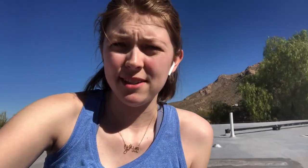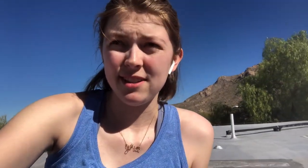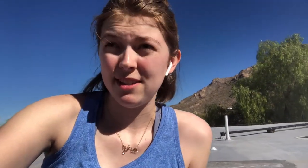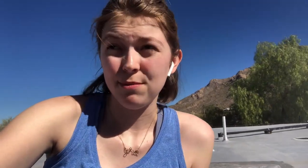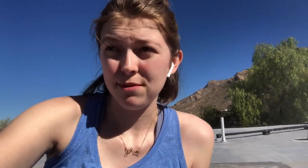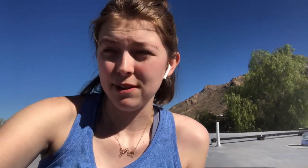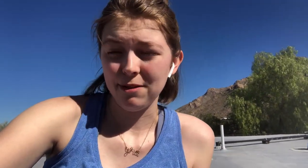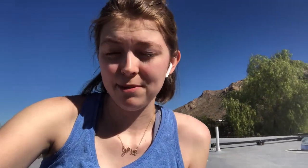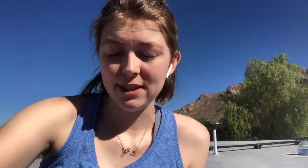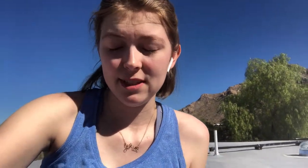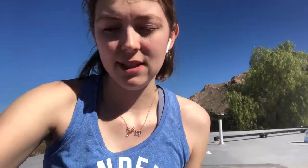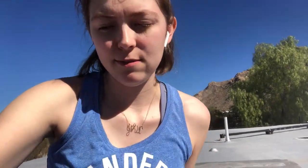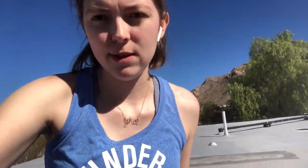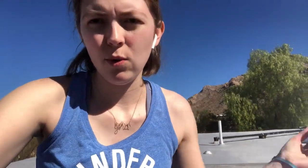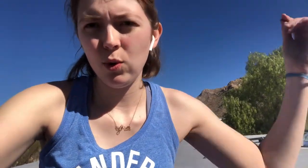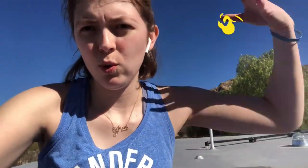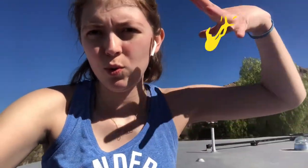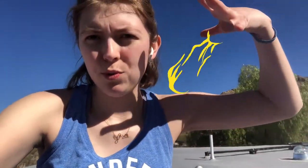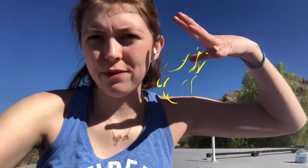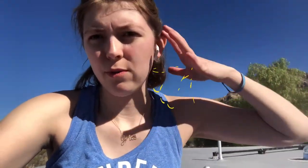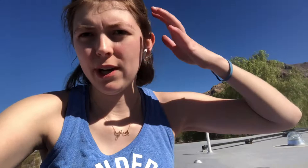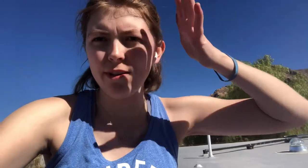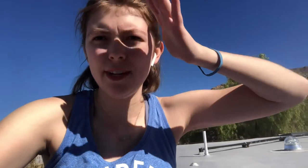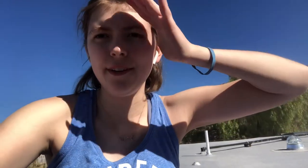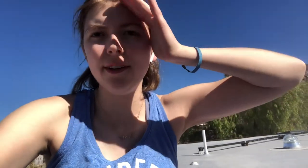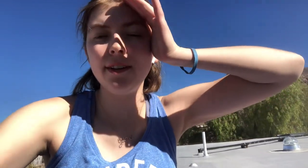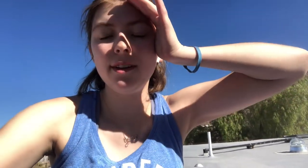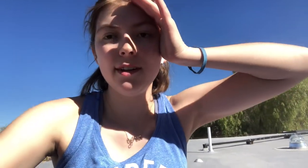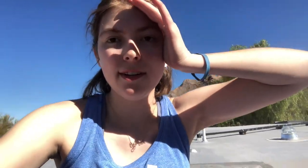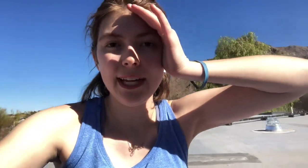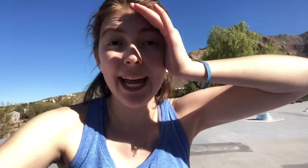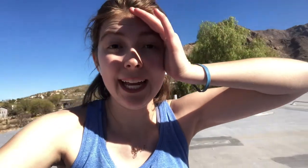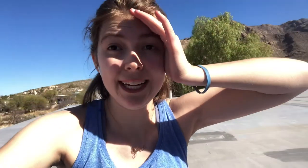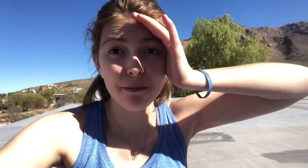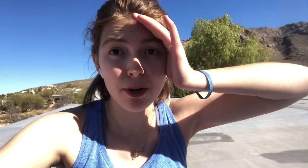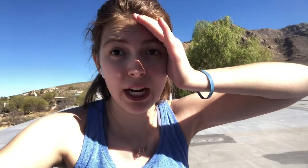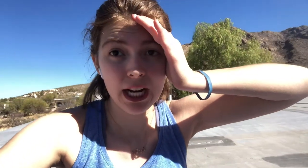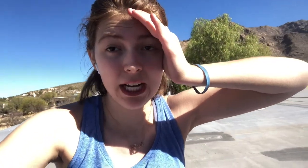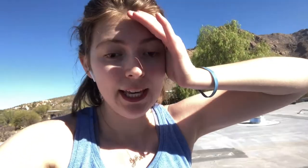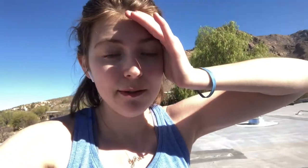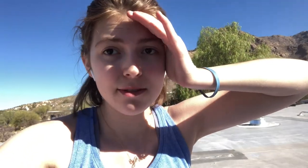it's beautiful out but the sun has been whoo for a while and i need a break it was really